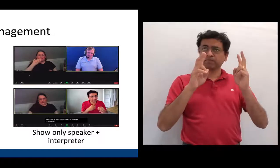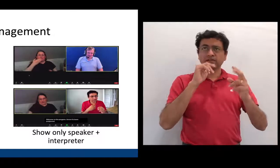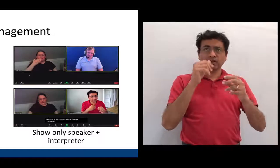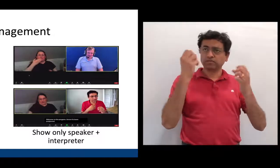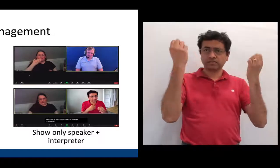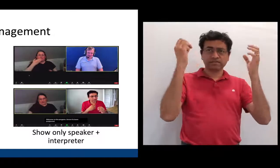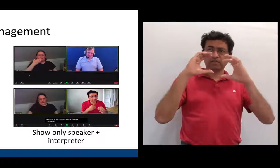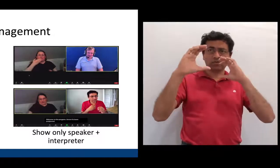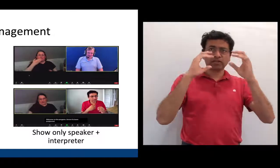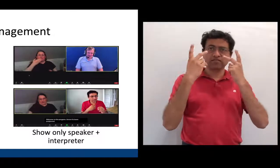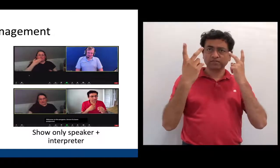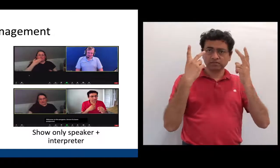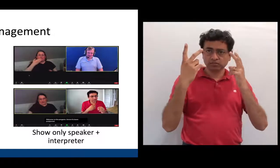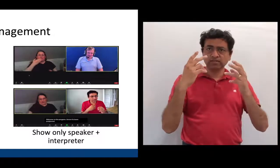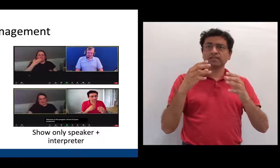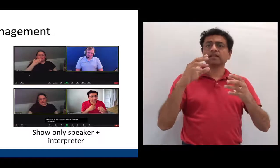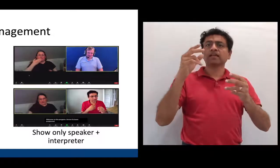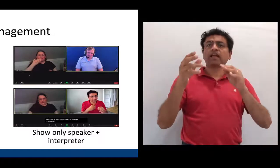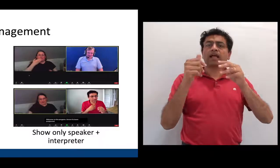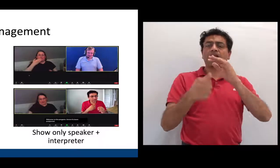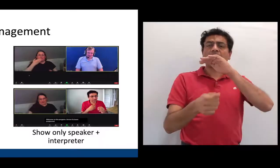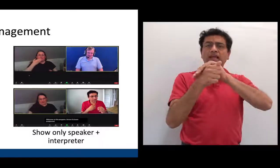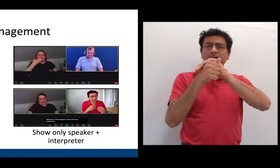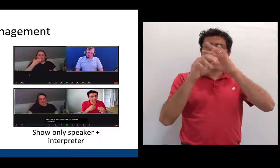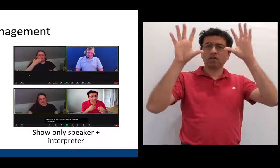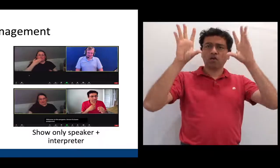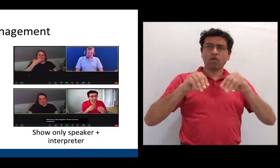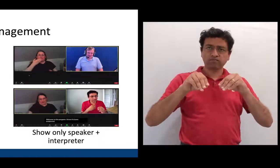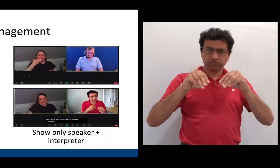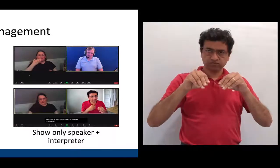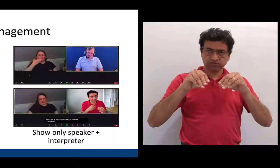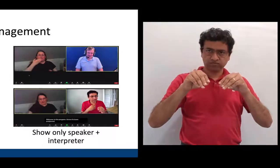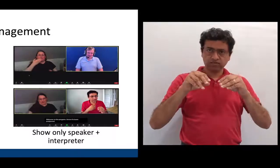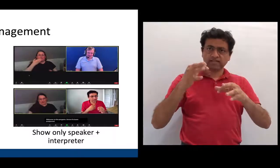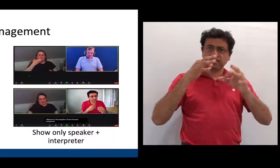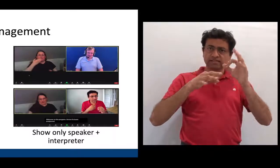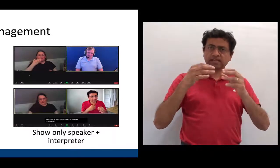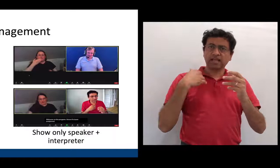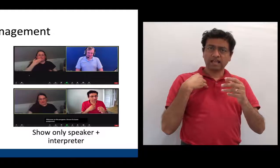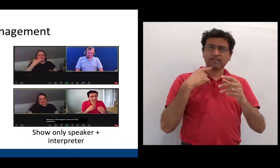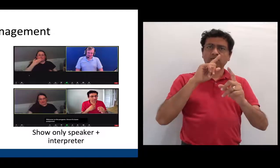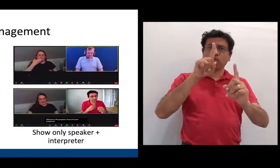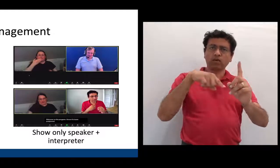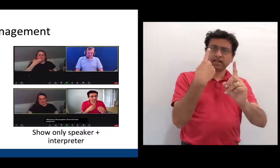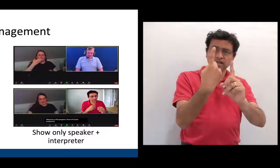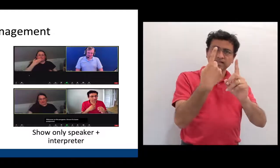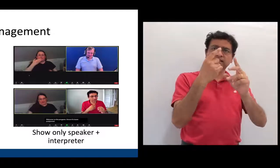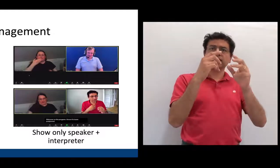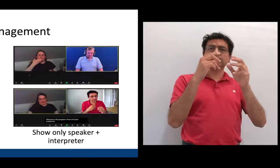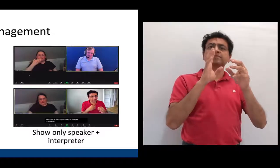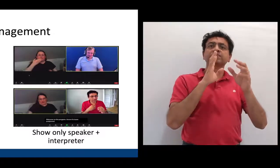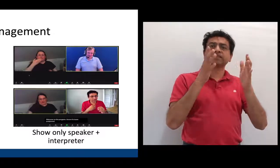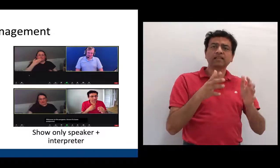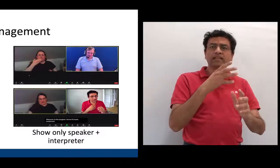People who do not sign or communicate visually should turn their video off. Only the speaker and interpreter should be on.